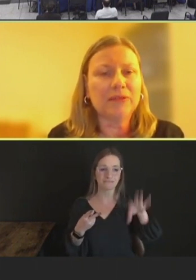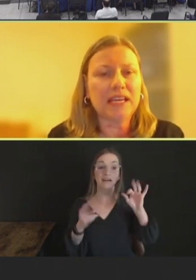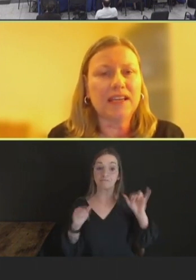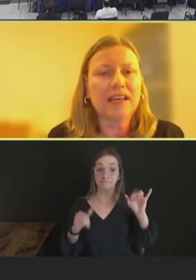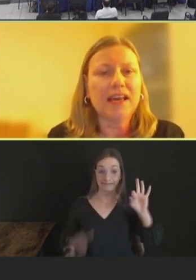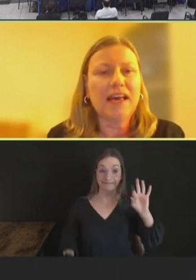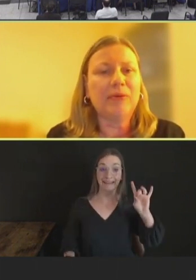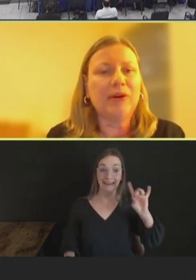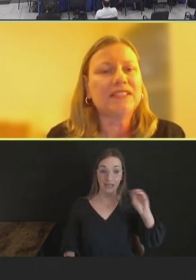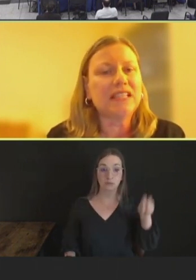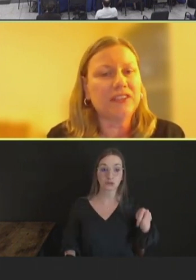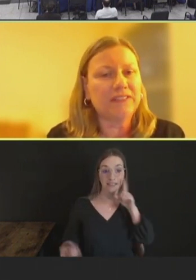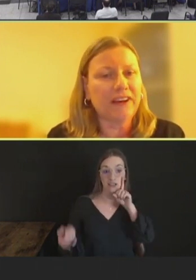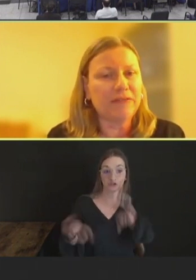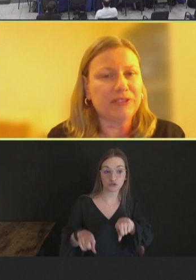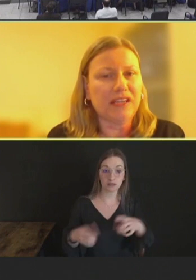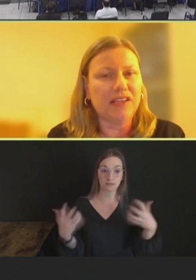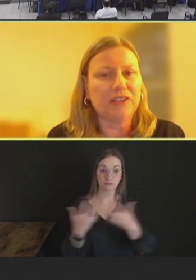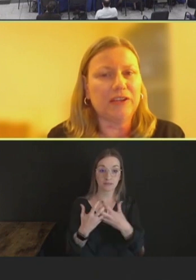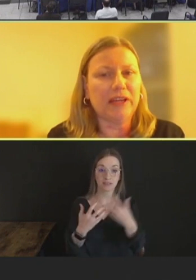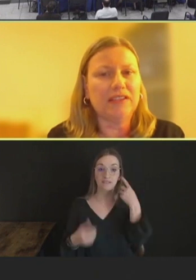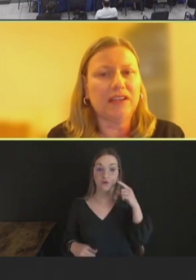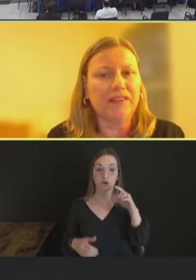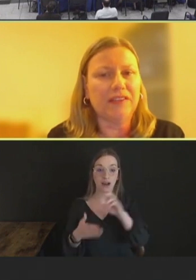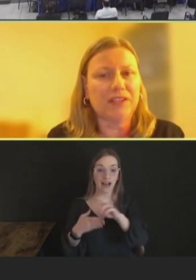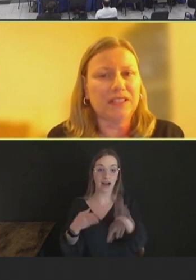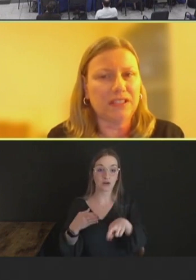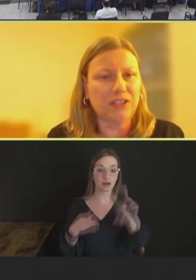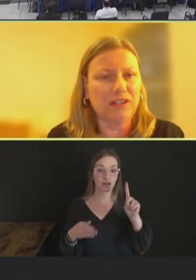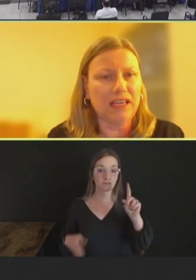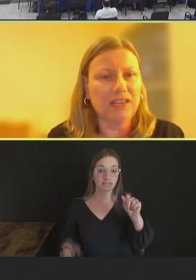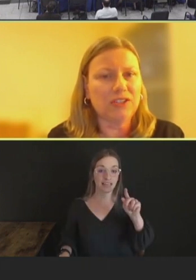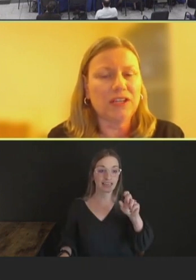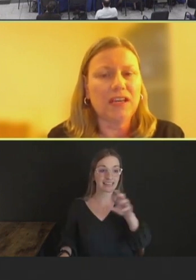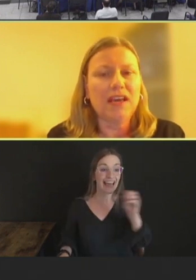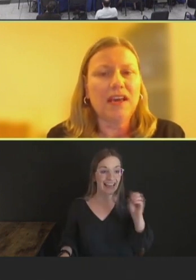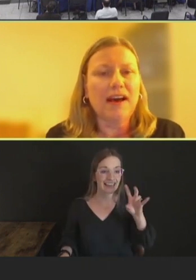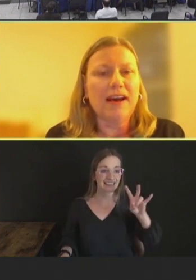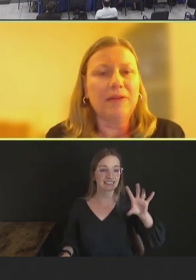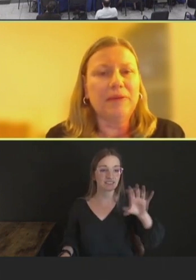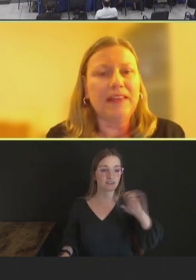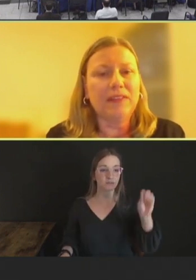date and about 75 percent agreement on the gestational age.